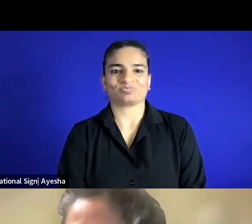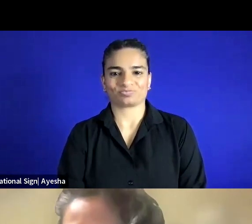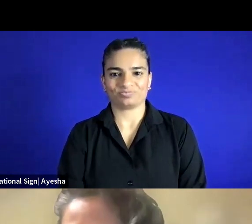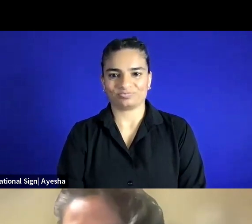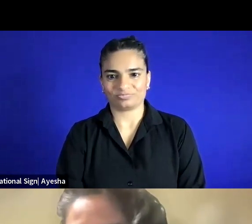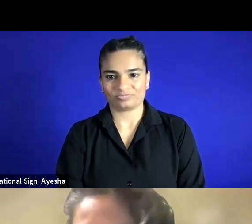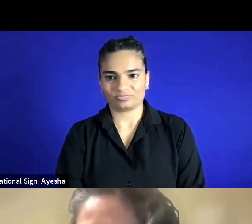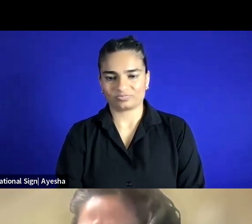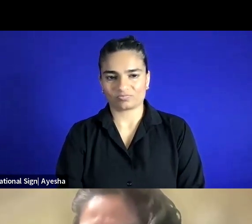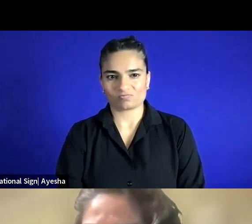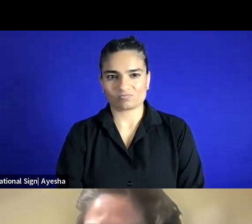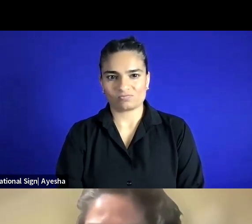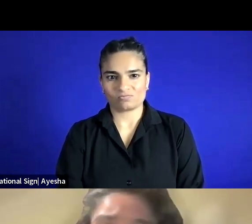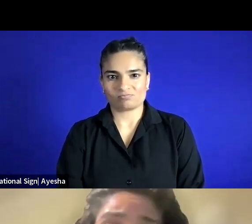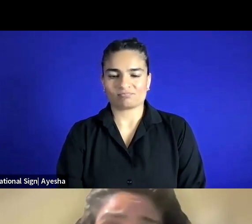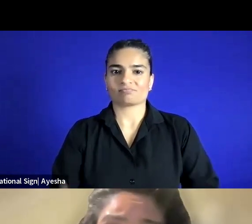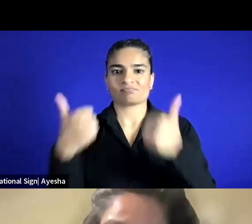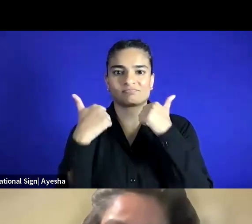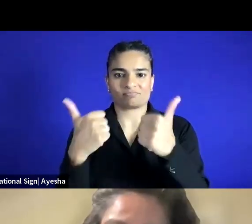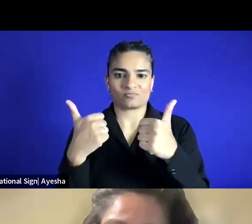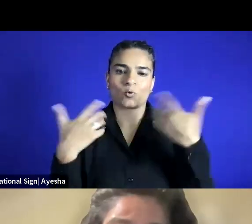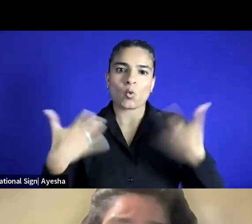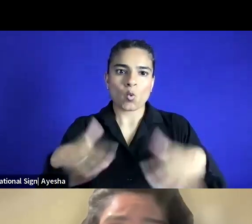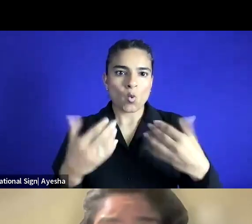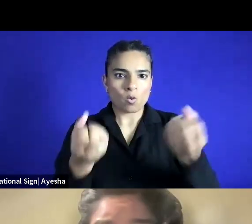And we had some really nice advice in the in the chat as well on participant